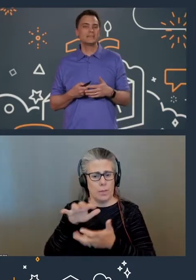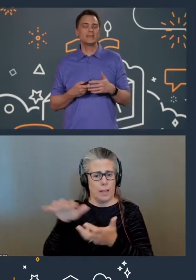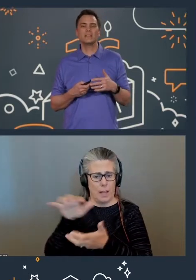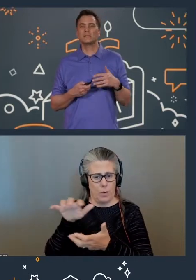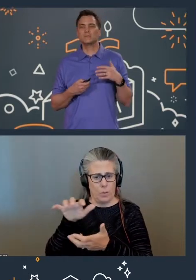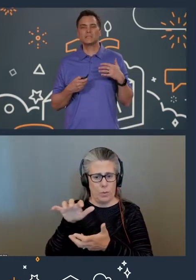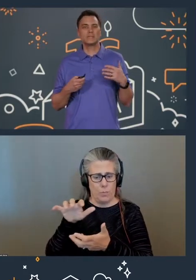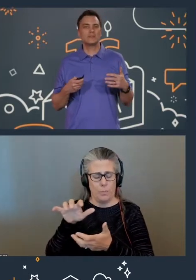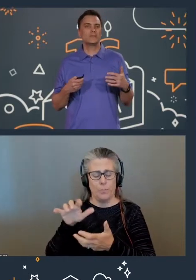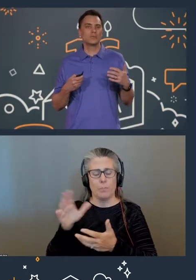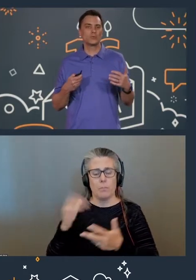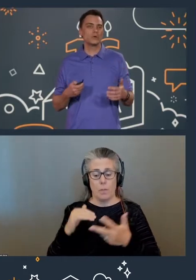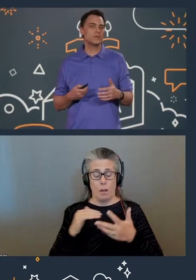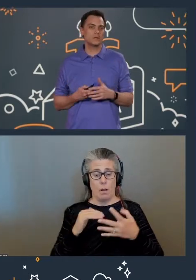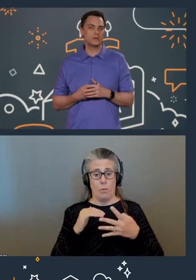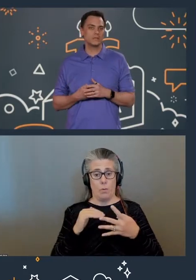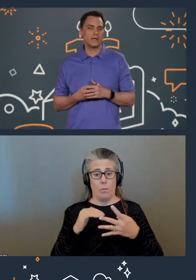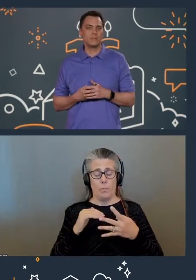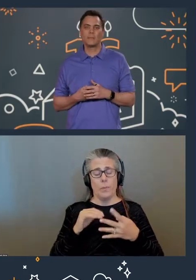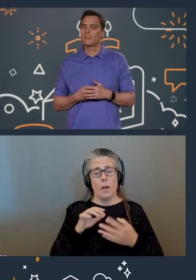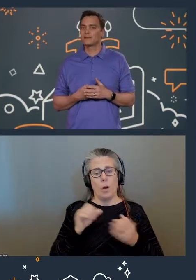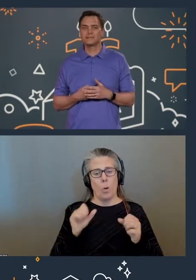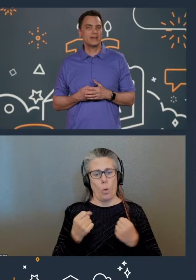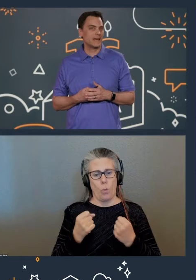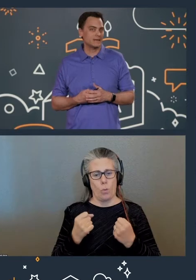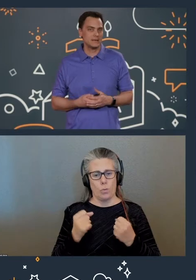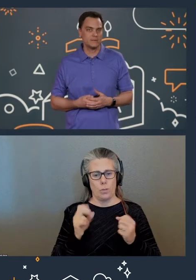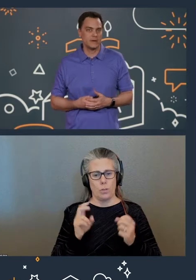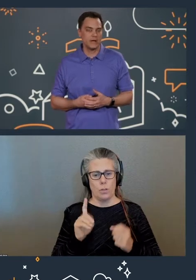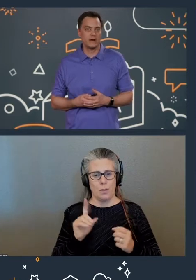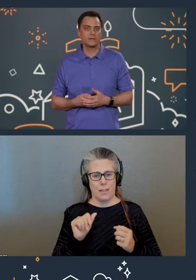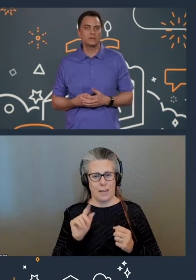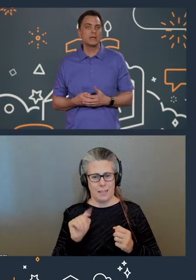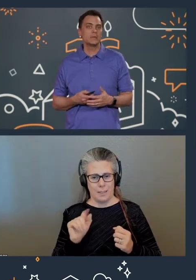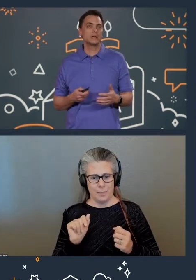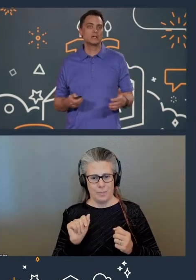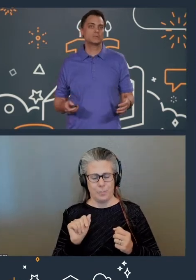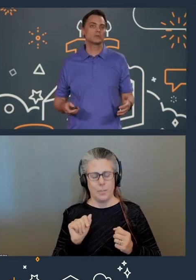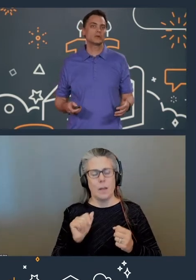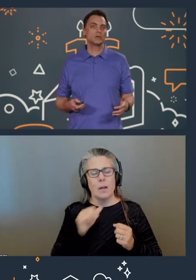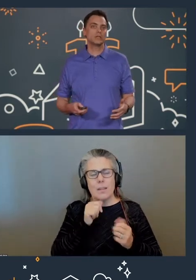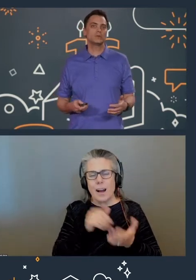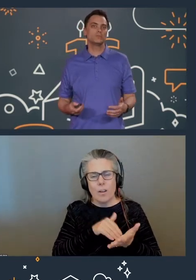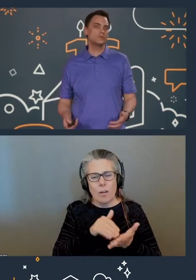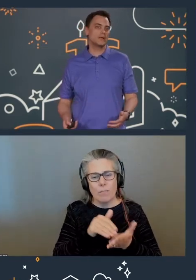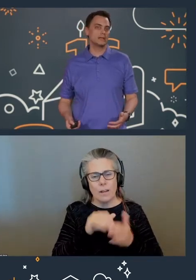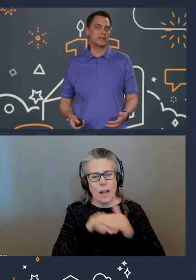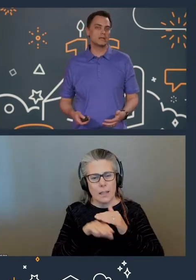It's data that's been sitting there for a really long time, it's not accessed very often, but customers are looking to move that data